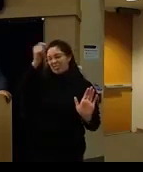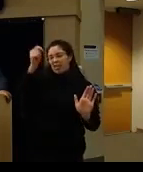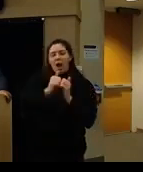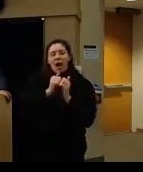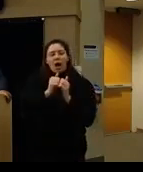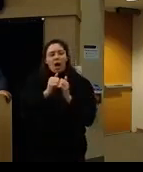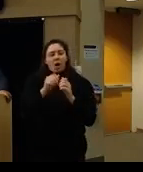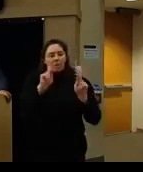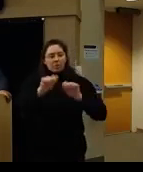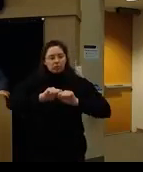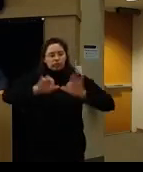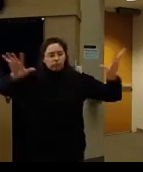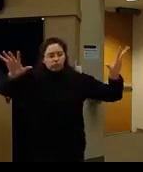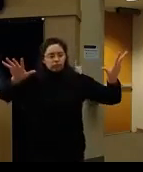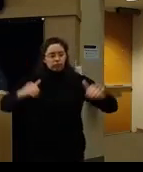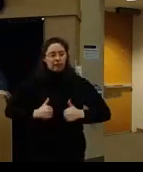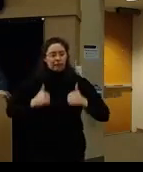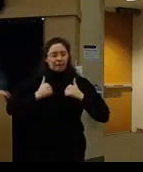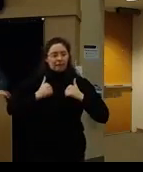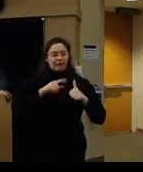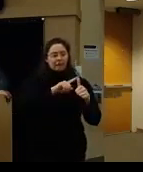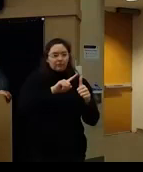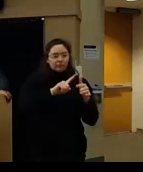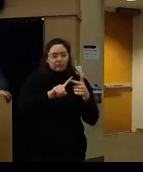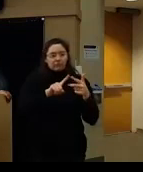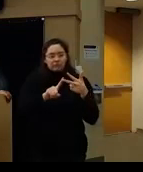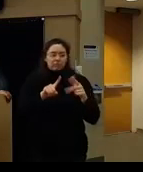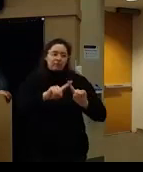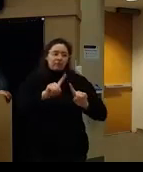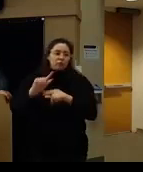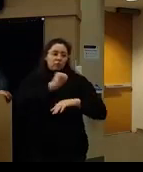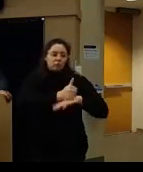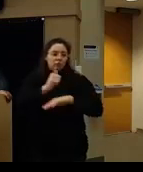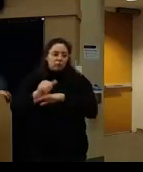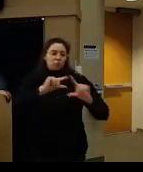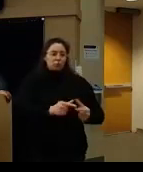world was populated and the various racial groups that came from so we see that Ham's descendants